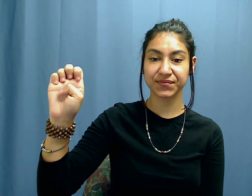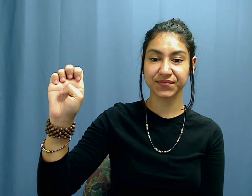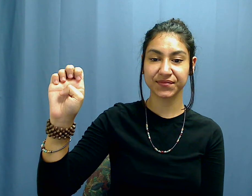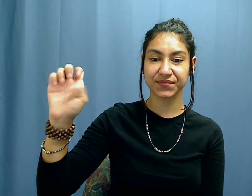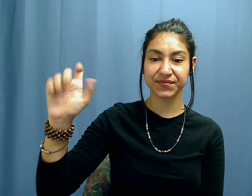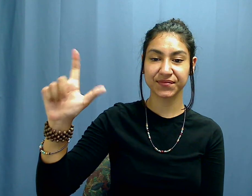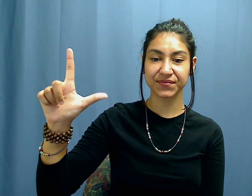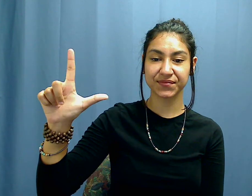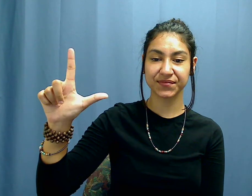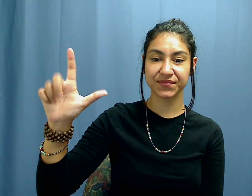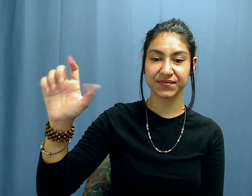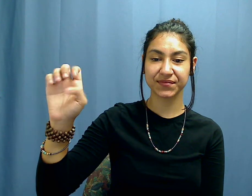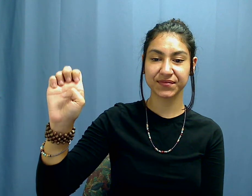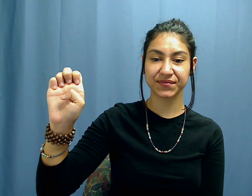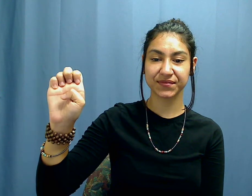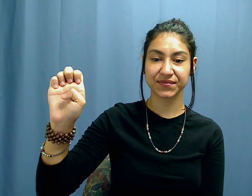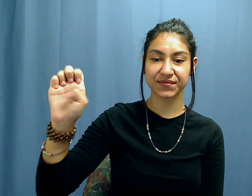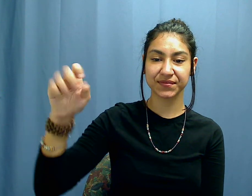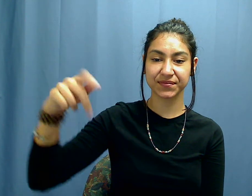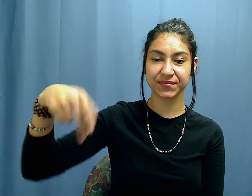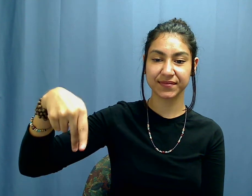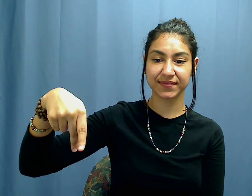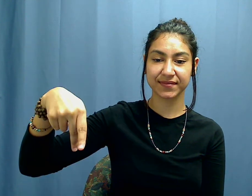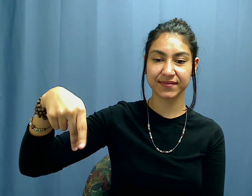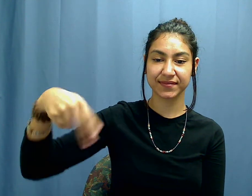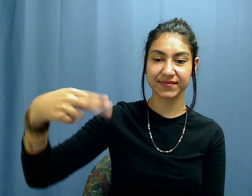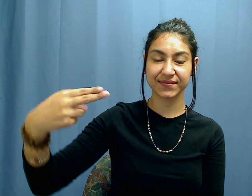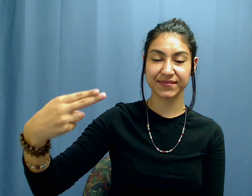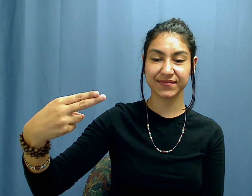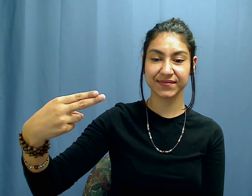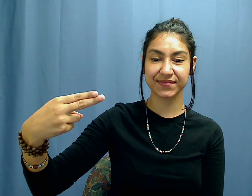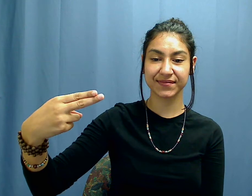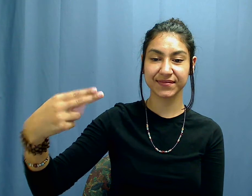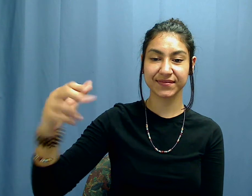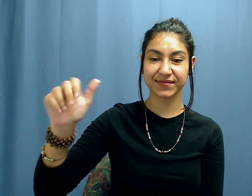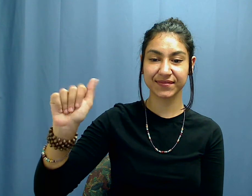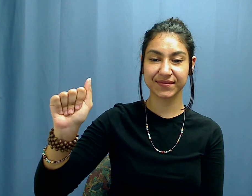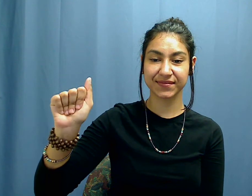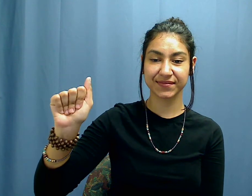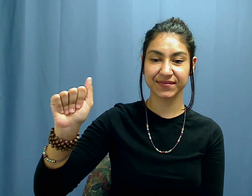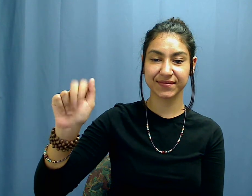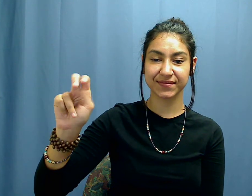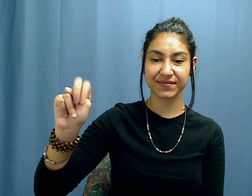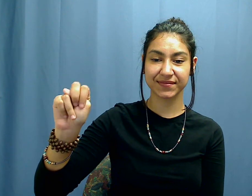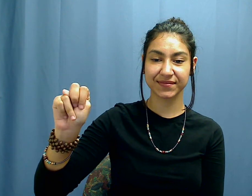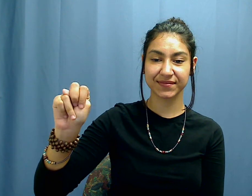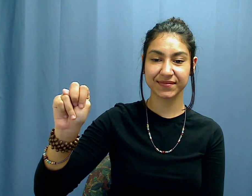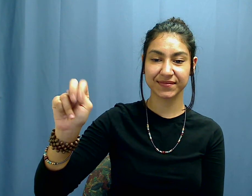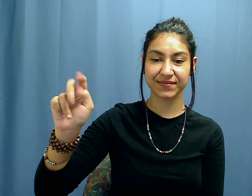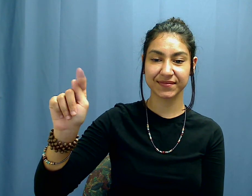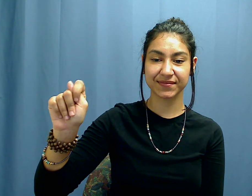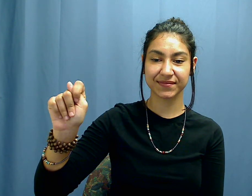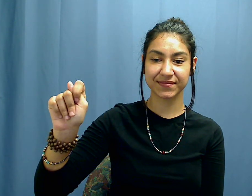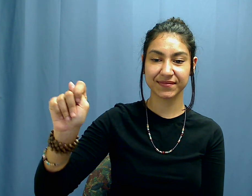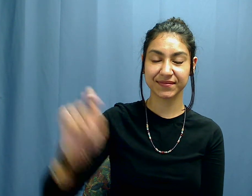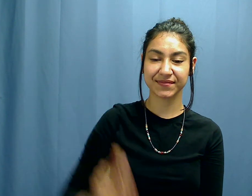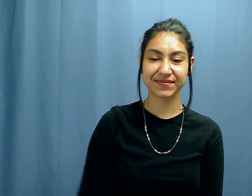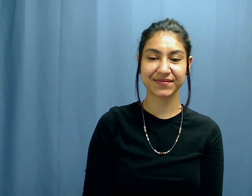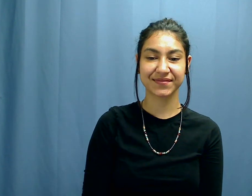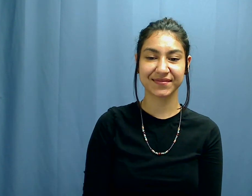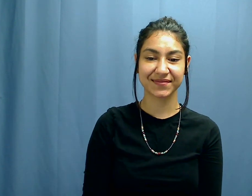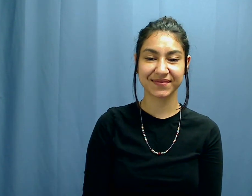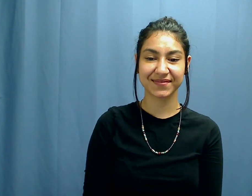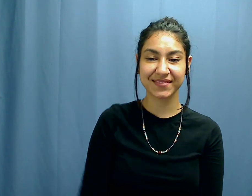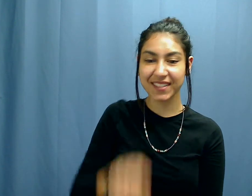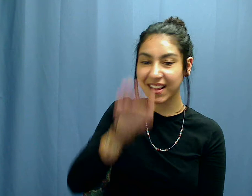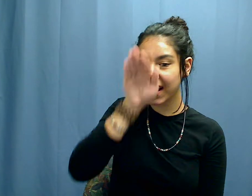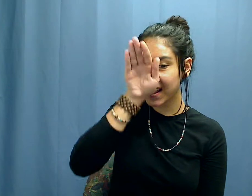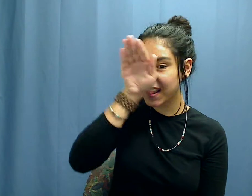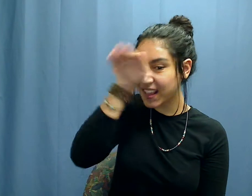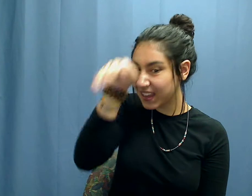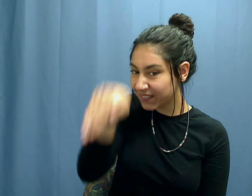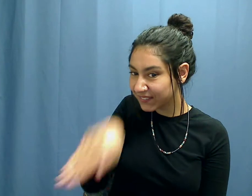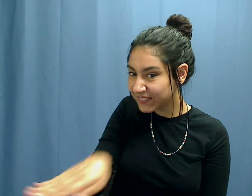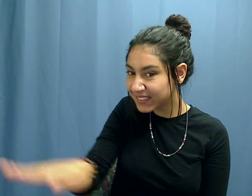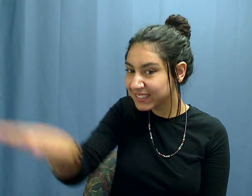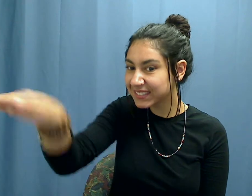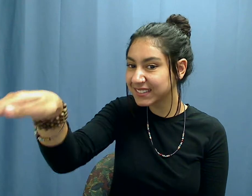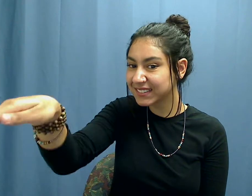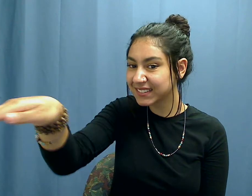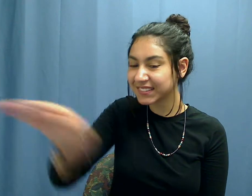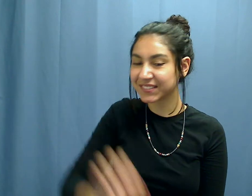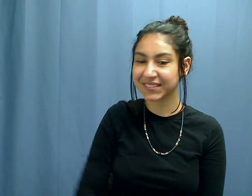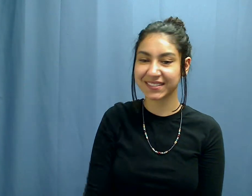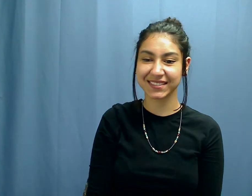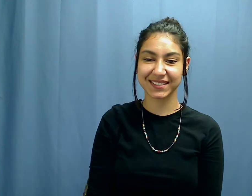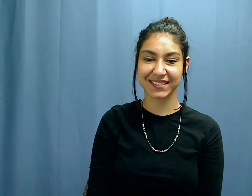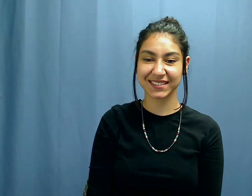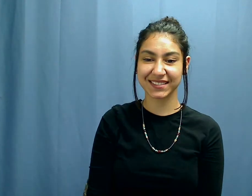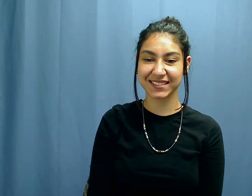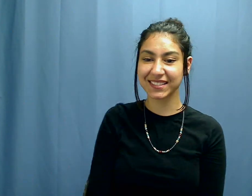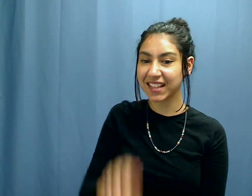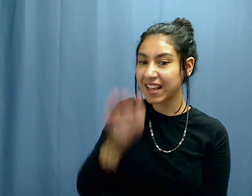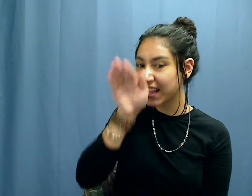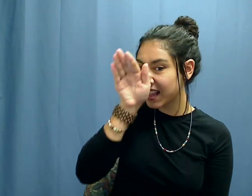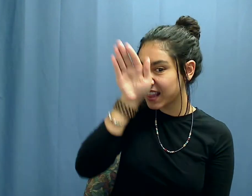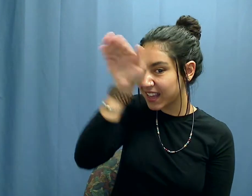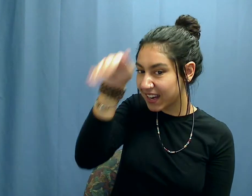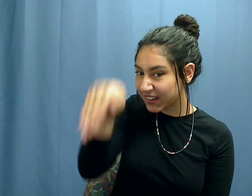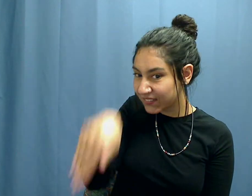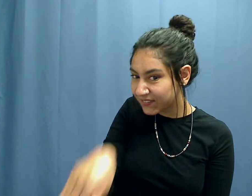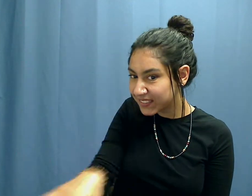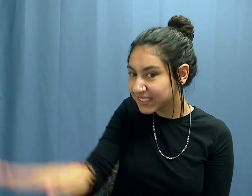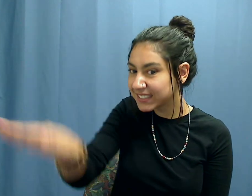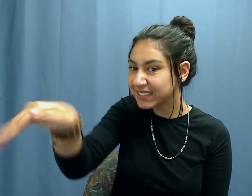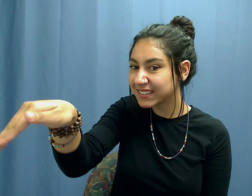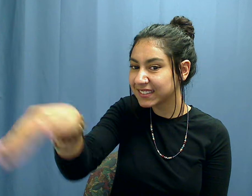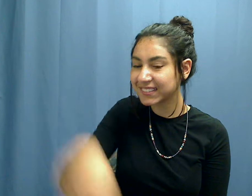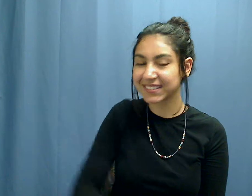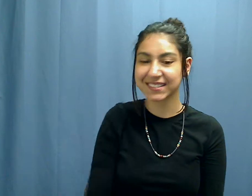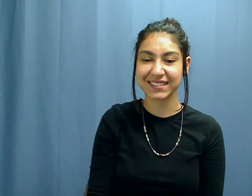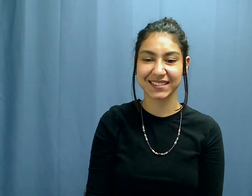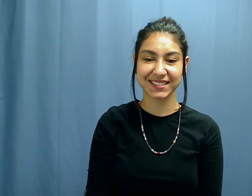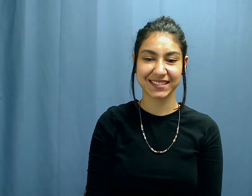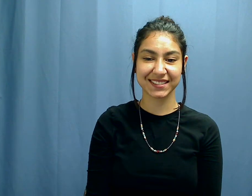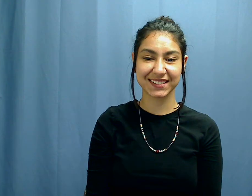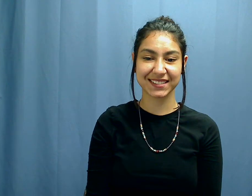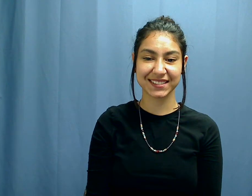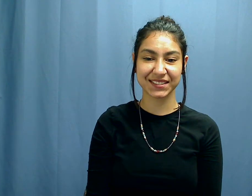Elephant